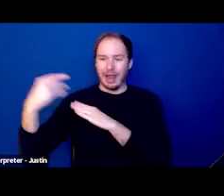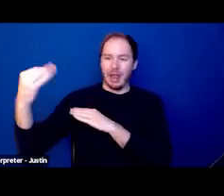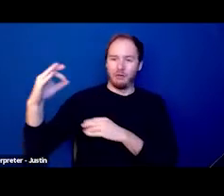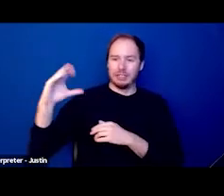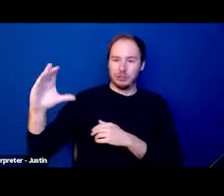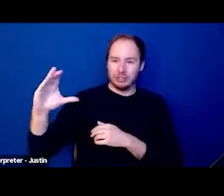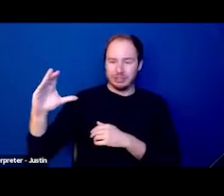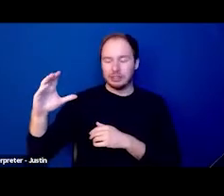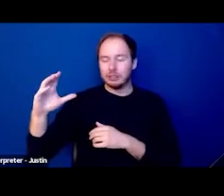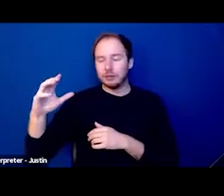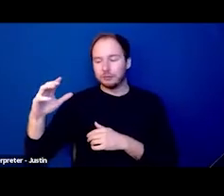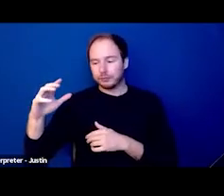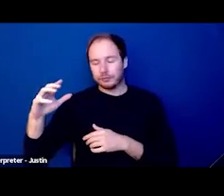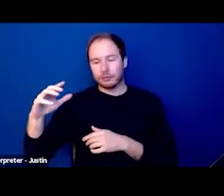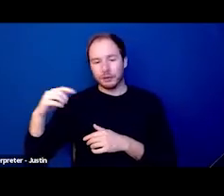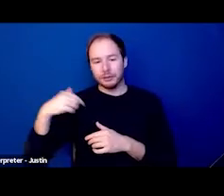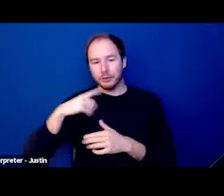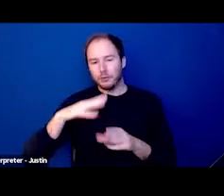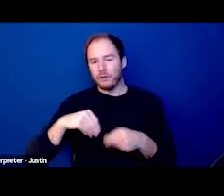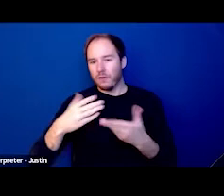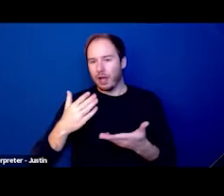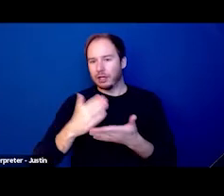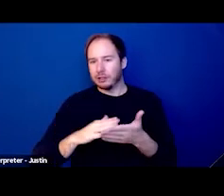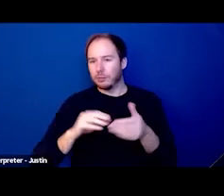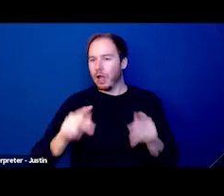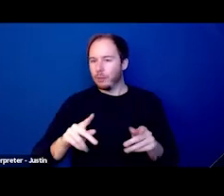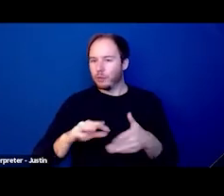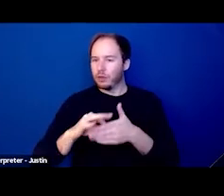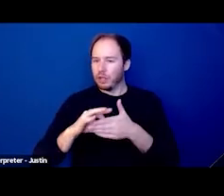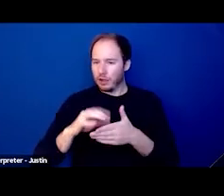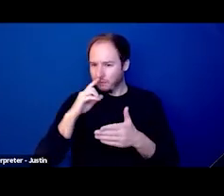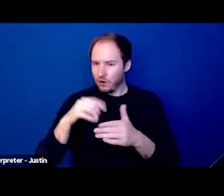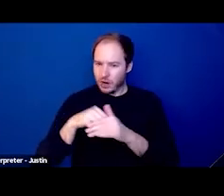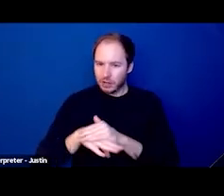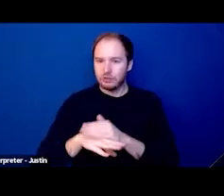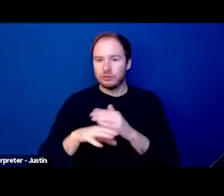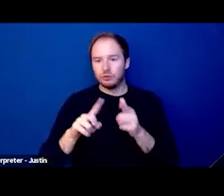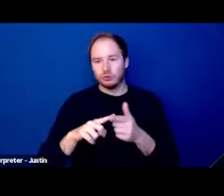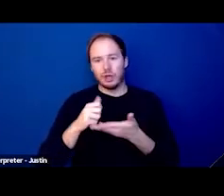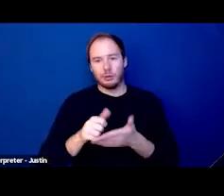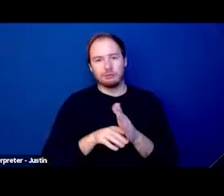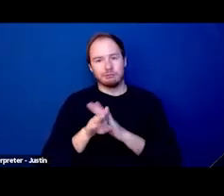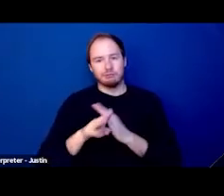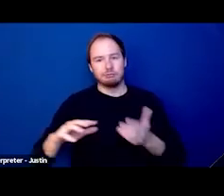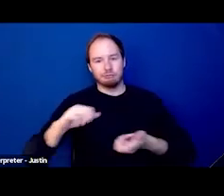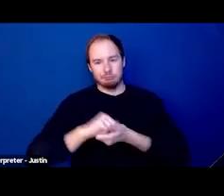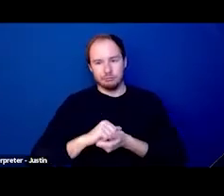in the context of Coordinated Entry that are available, that can really offer an inroad to building partnerships and really coordination across systems.